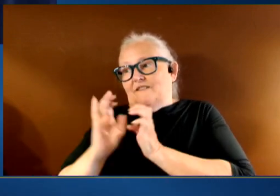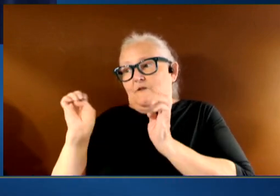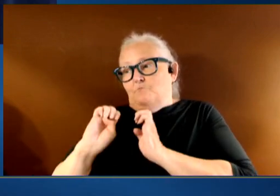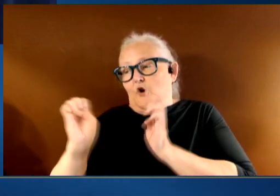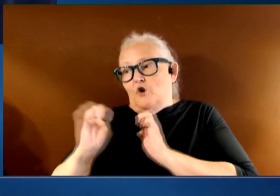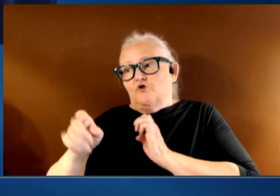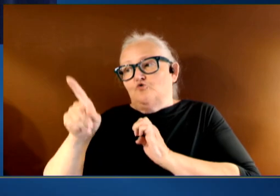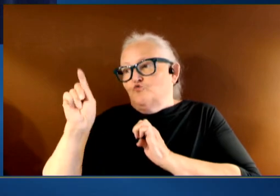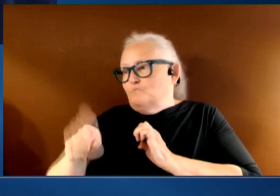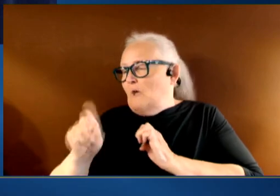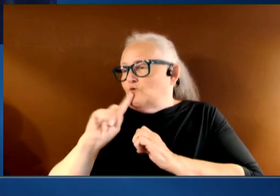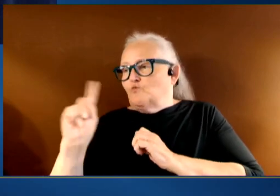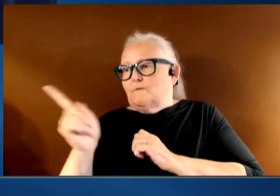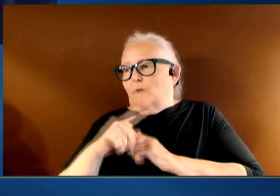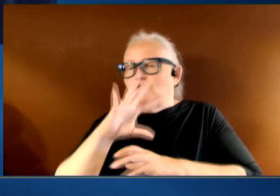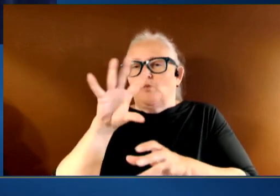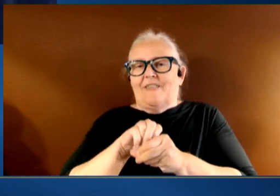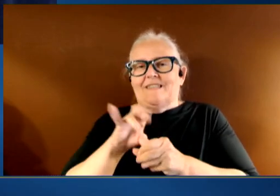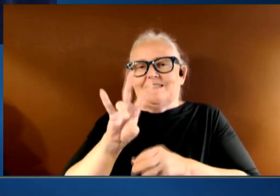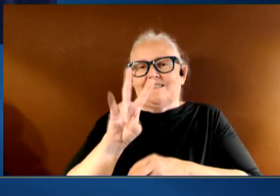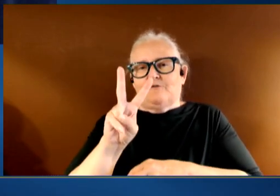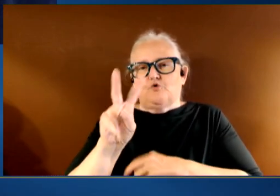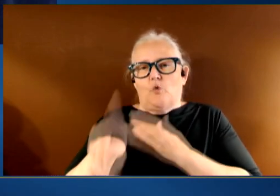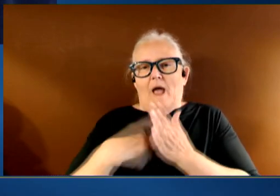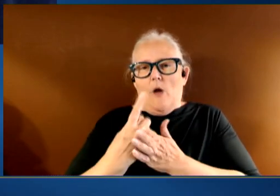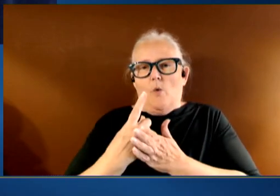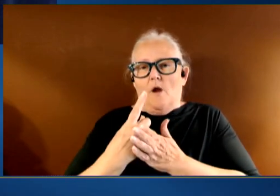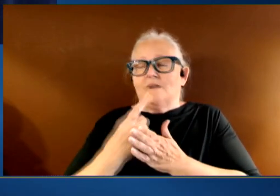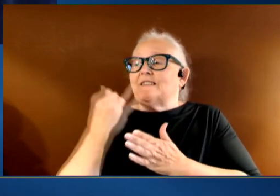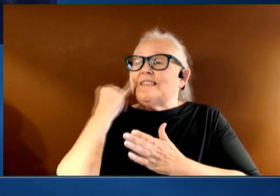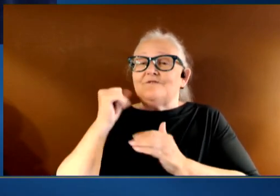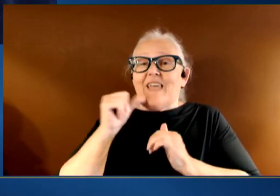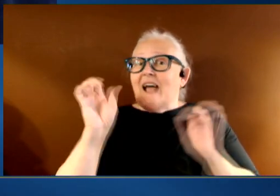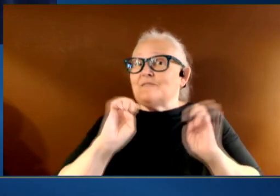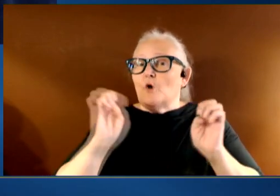within 72 hours. If it's not urgent, they get a week. They're also trying to get them to do it